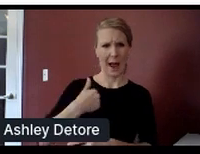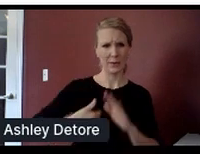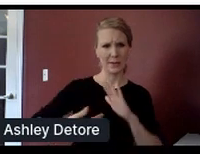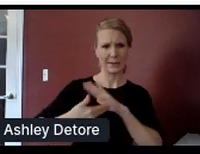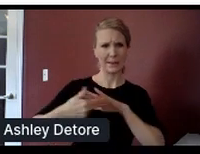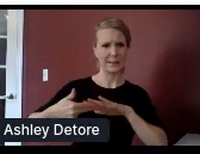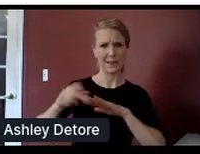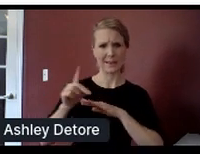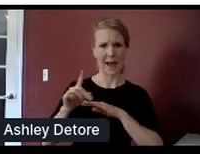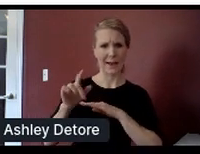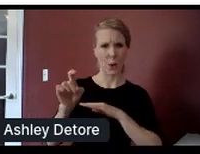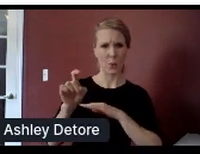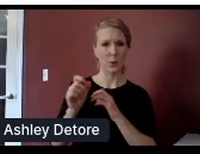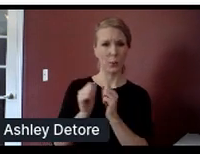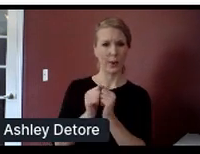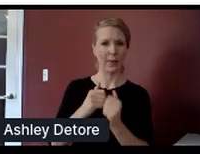of breast cancer.